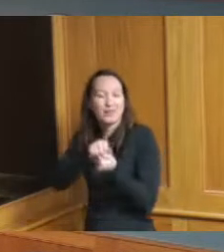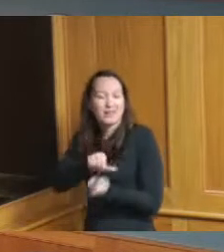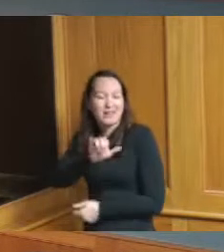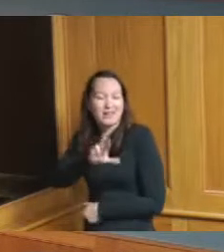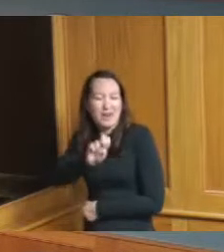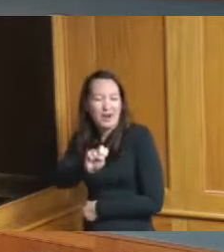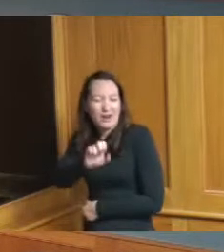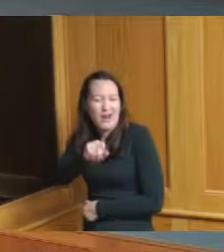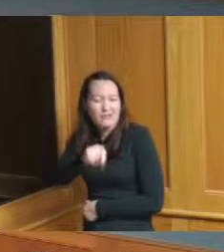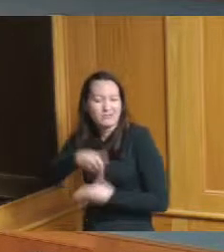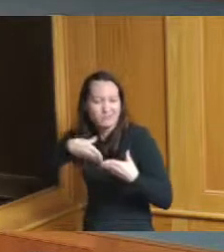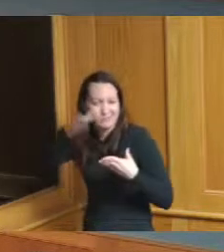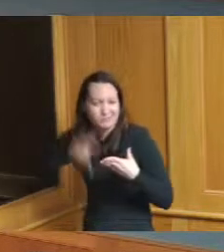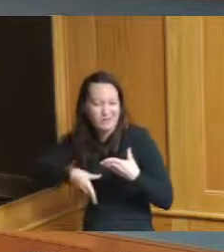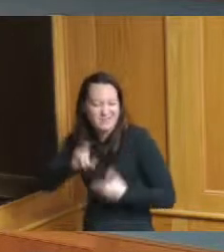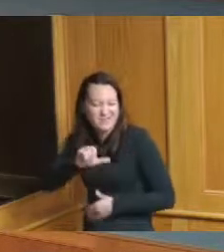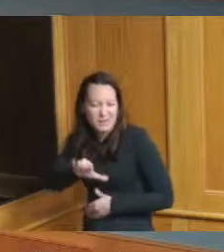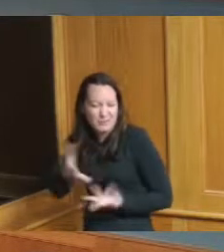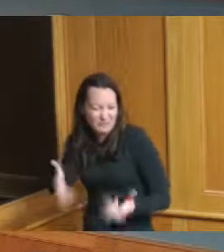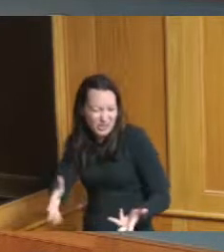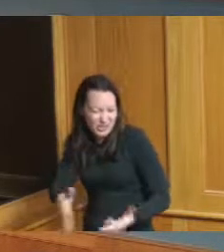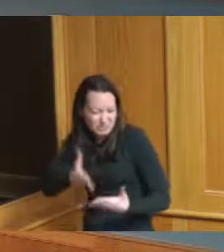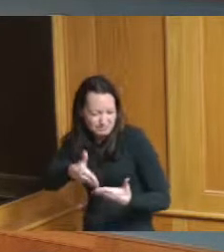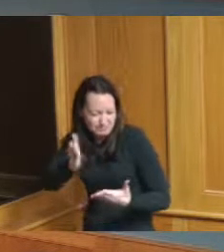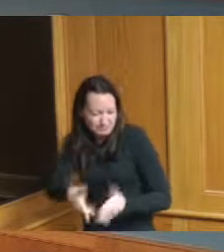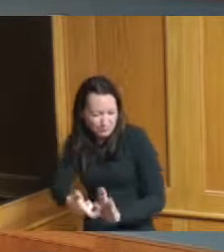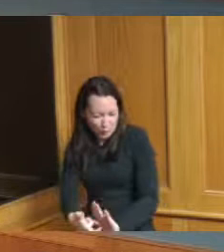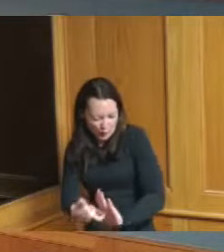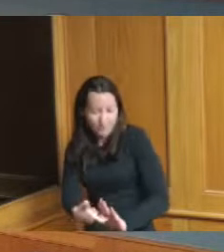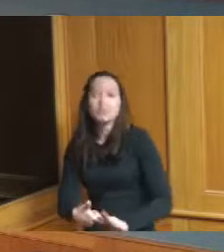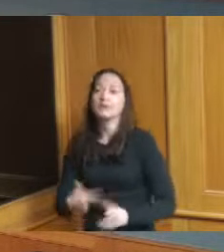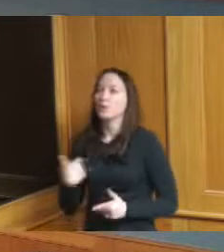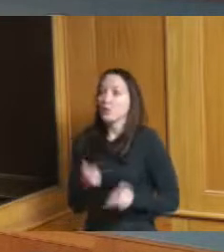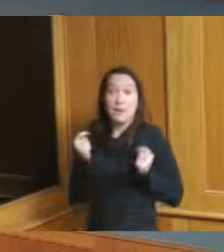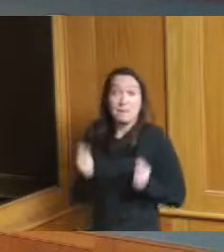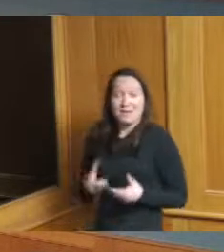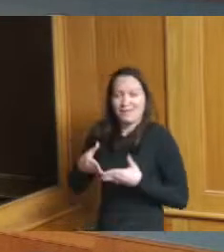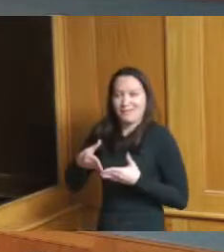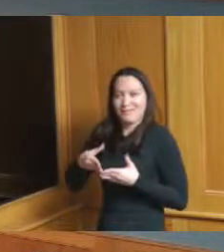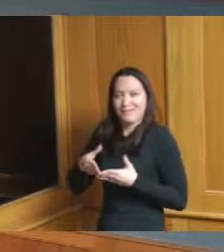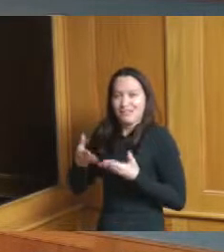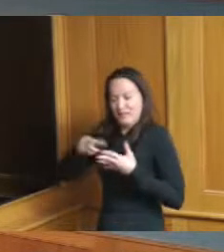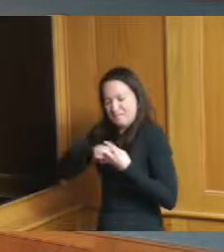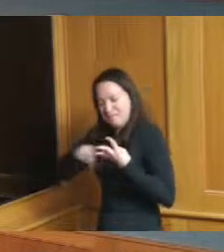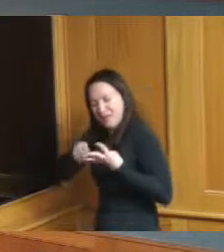to end at the end of December so we immediately actually the end of last year to overlap put